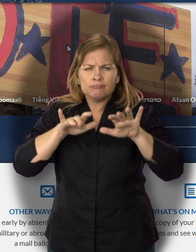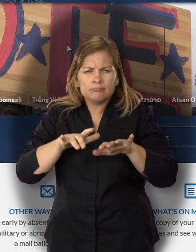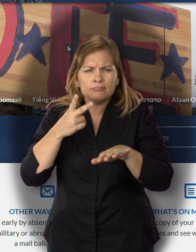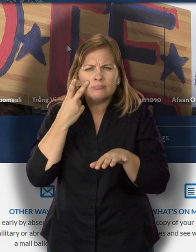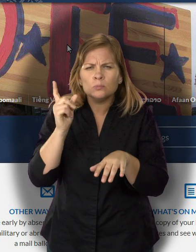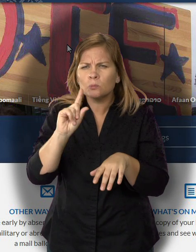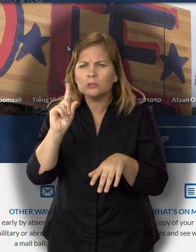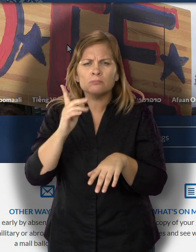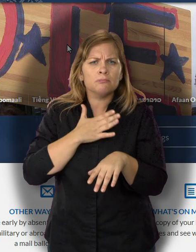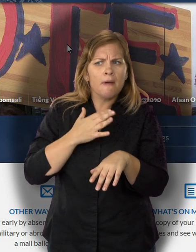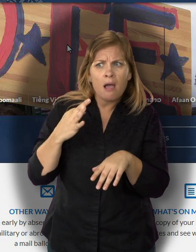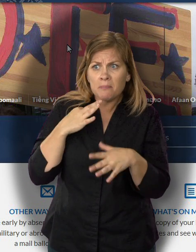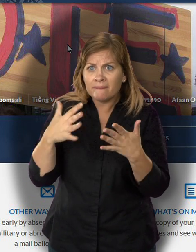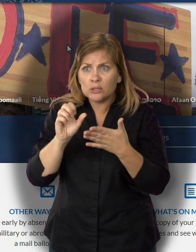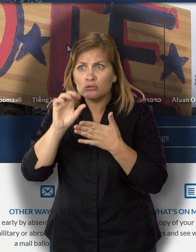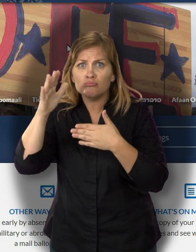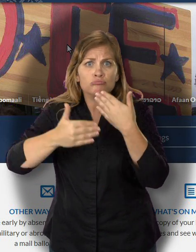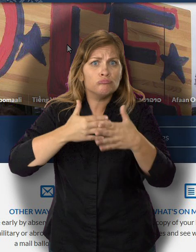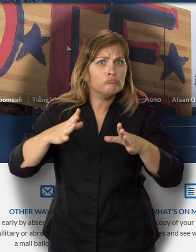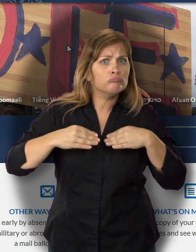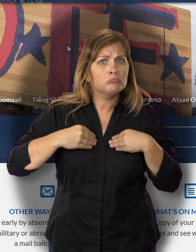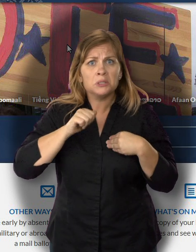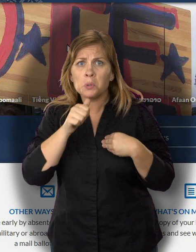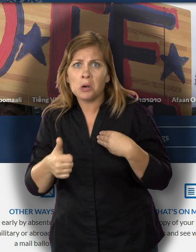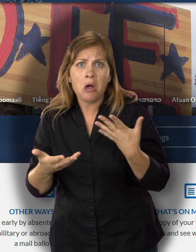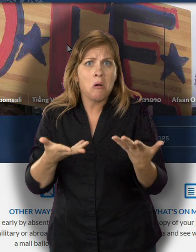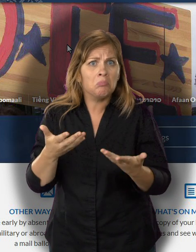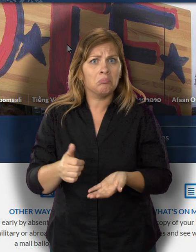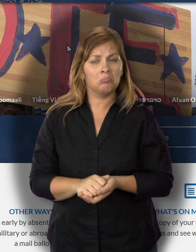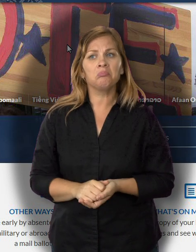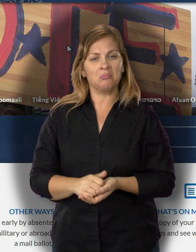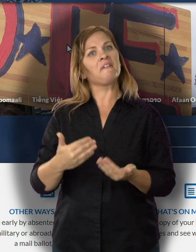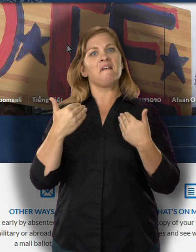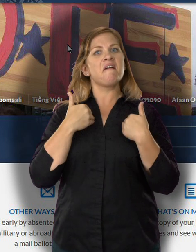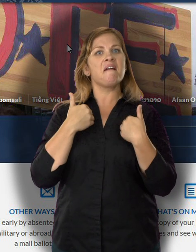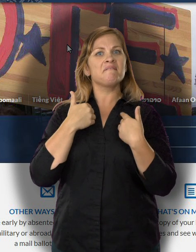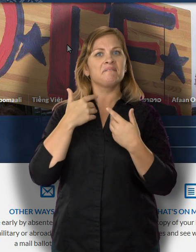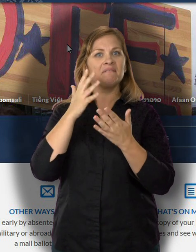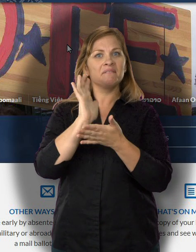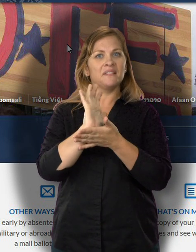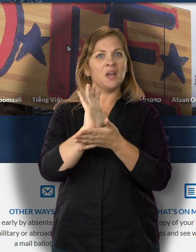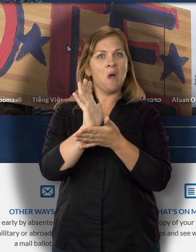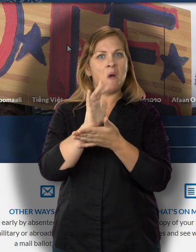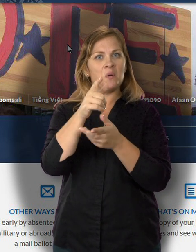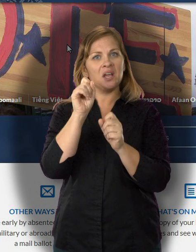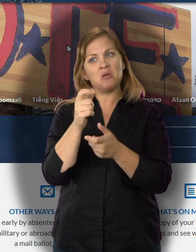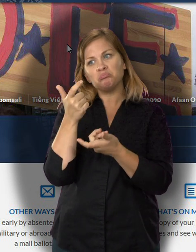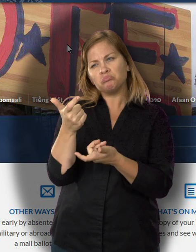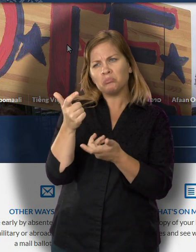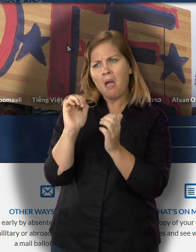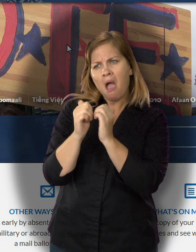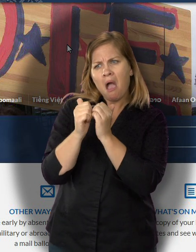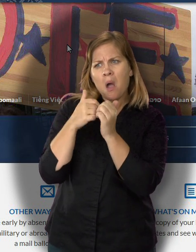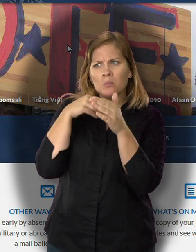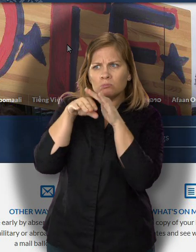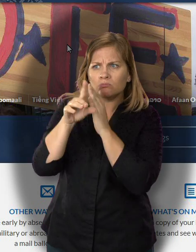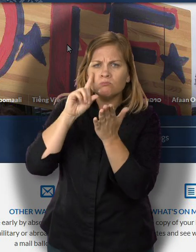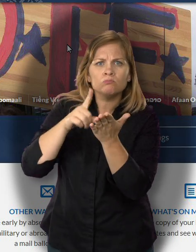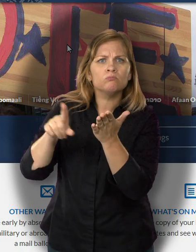A few days after you return your absentee ballot application, you'll be able to check on its status online at mnvotes.org.